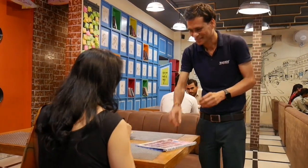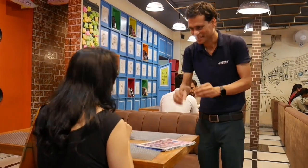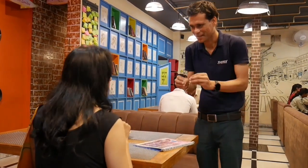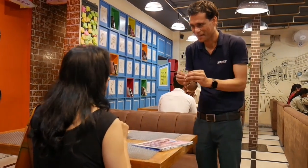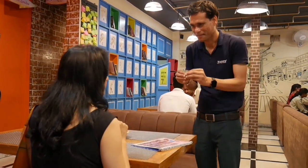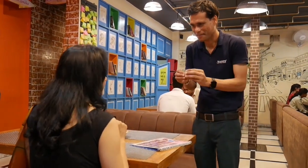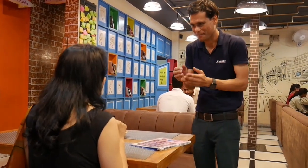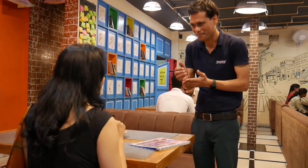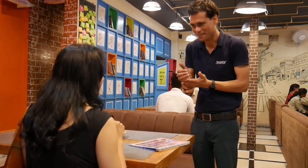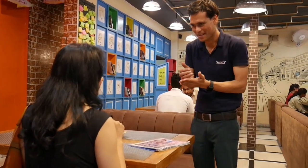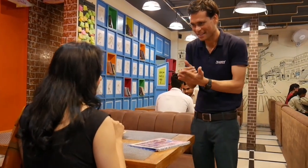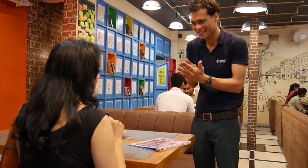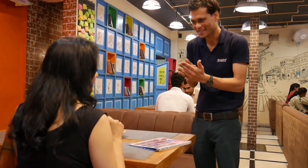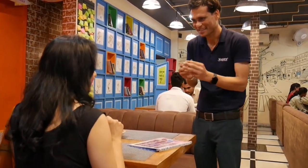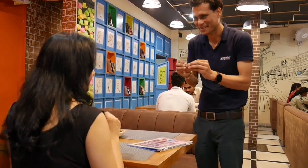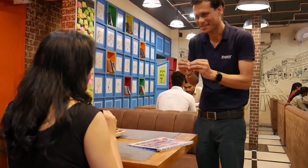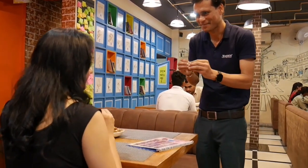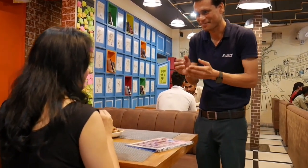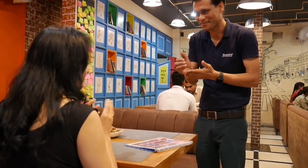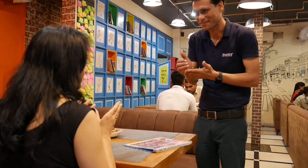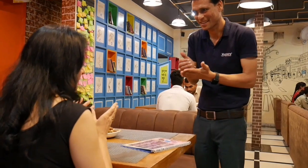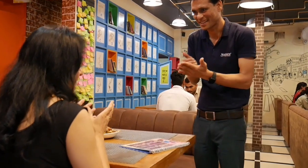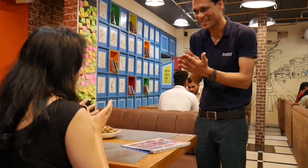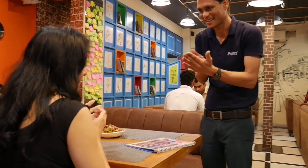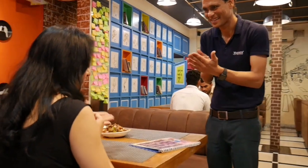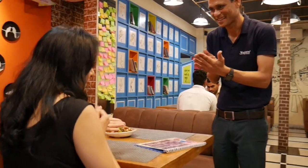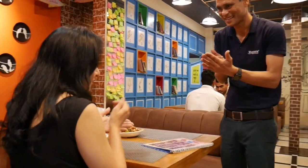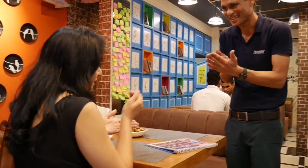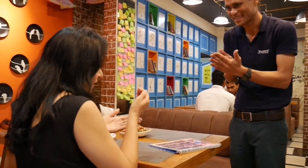bill